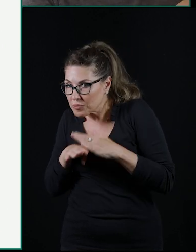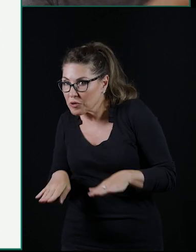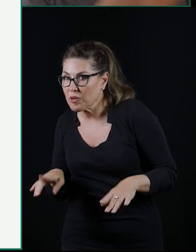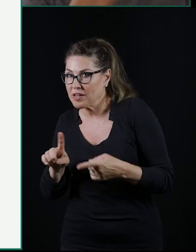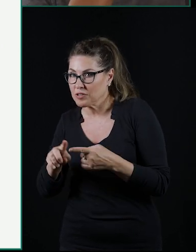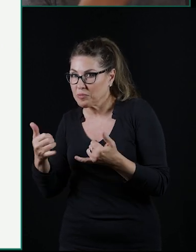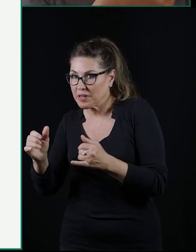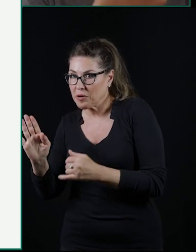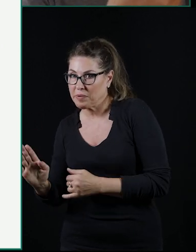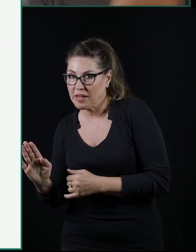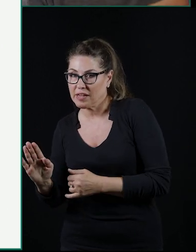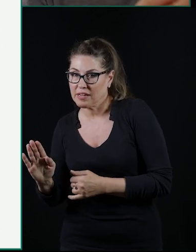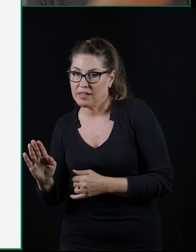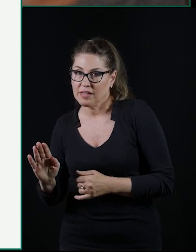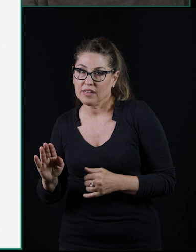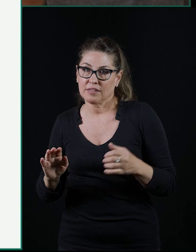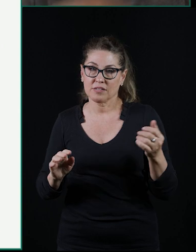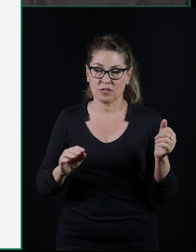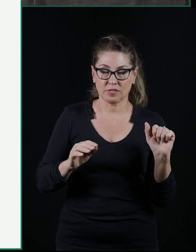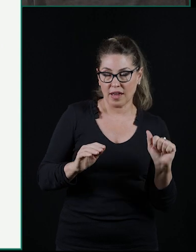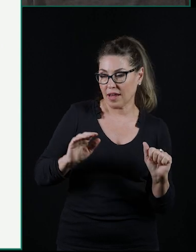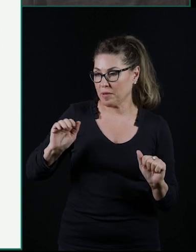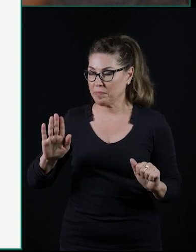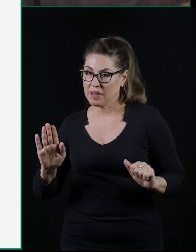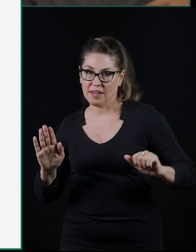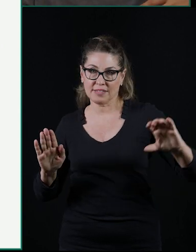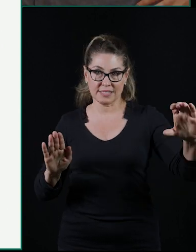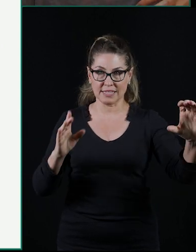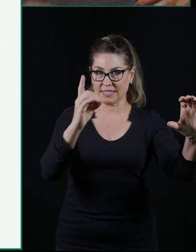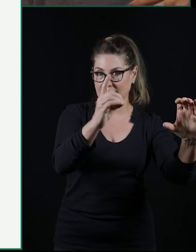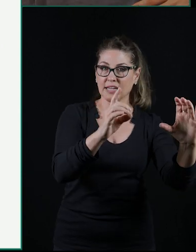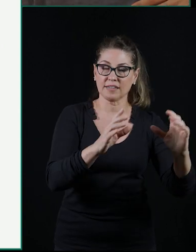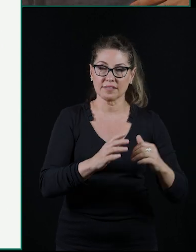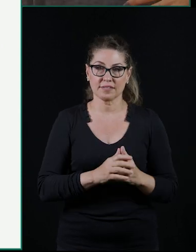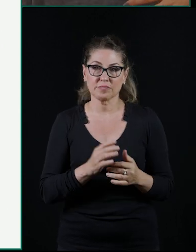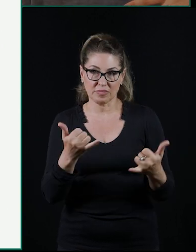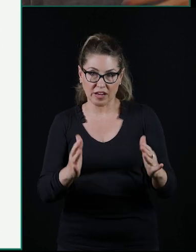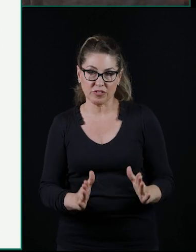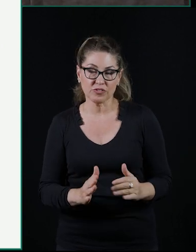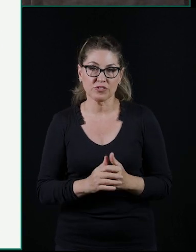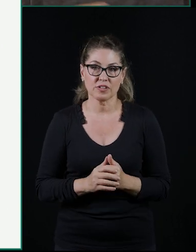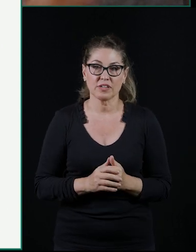So say they're A, B, C, D. So this is a continuation of the previous scenarios.